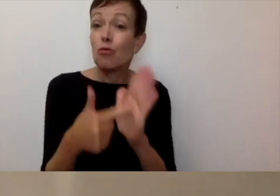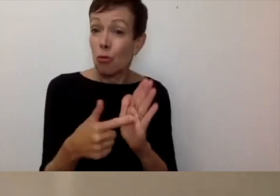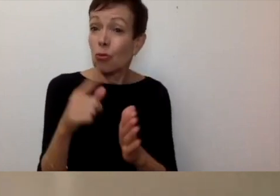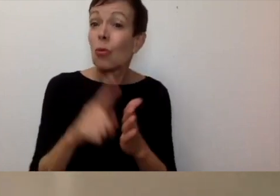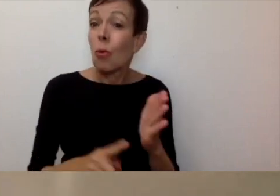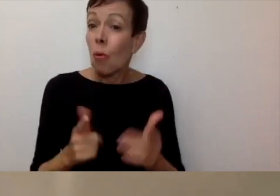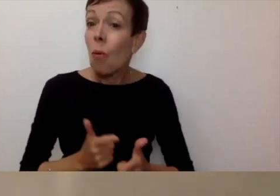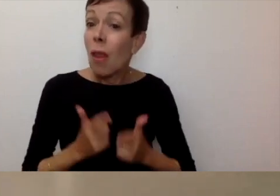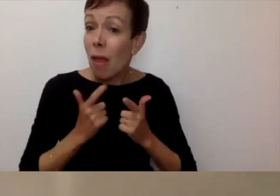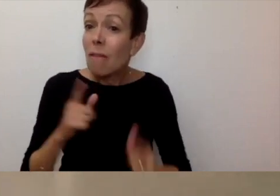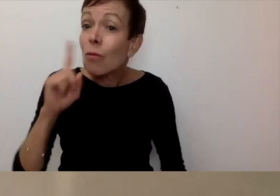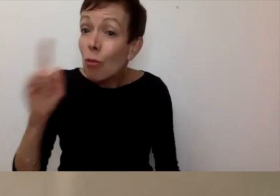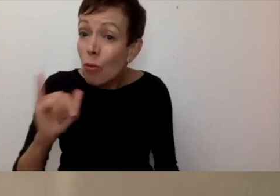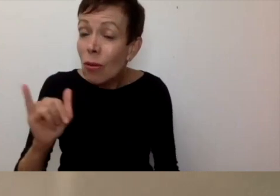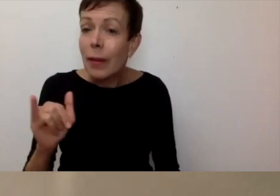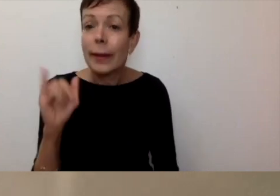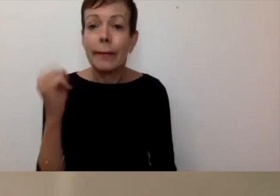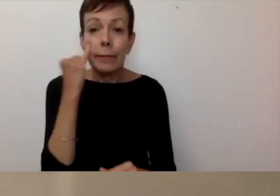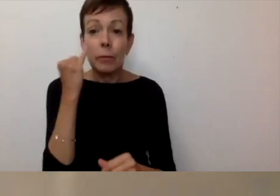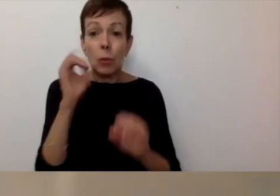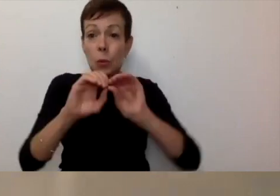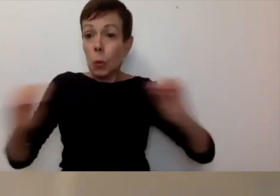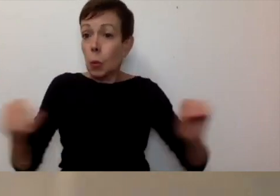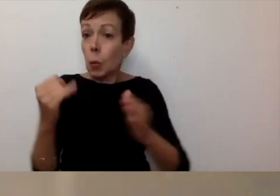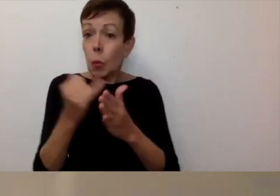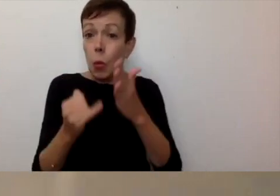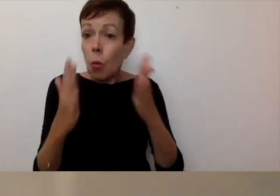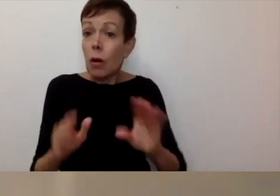was no art so um that is an extremely interesting